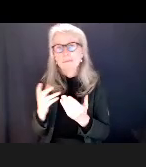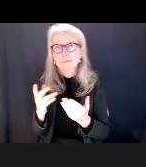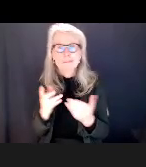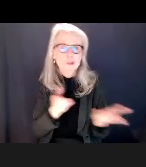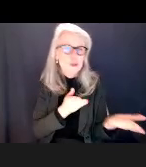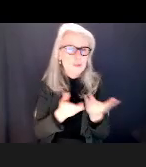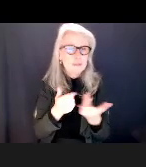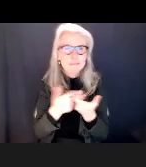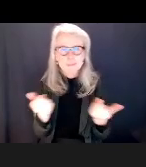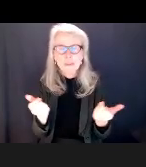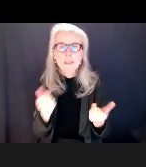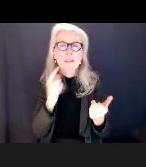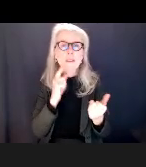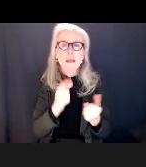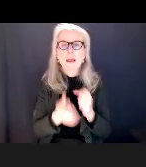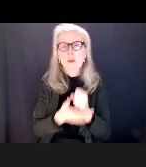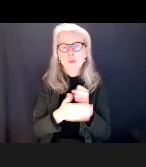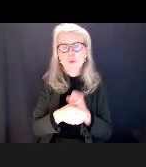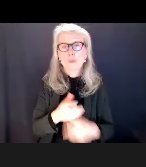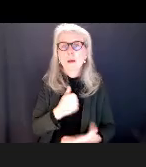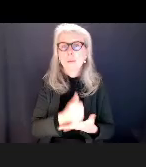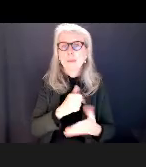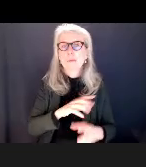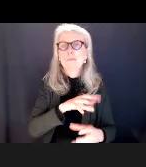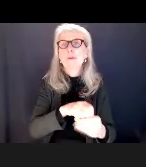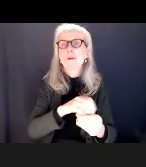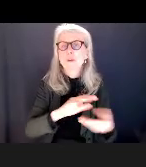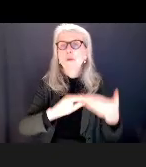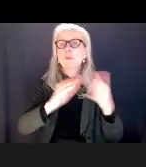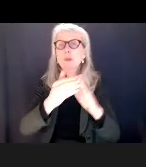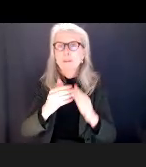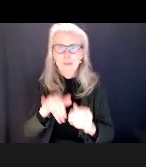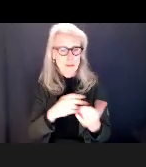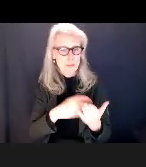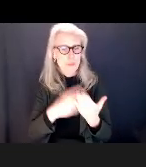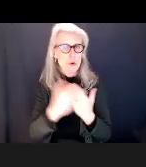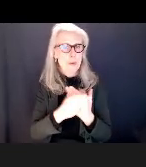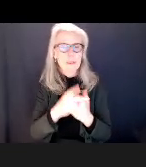and participation in community. It's a program that's distinct from disability income support